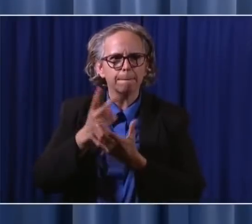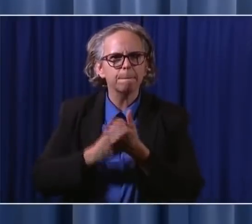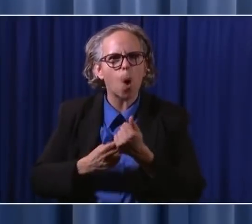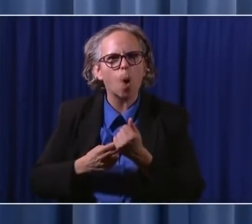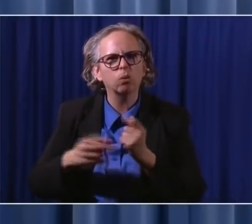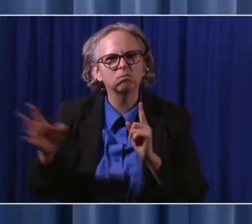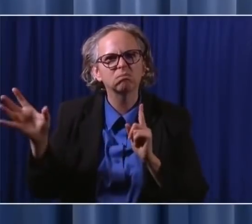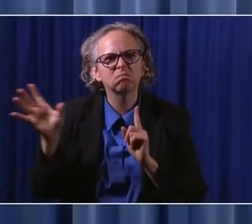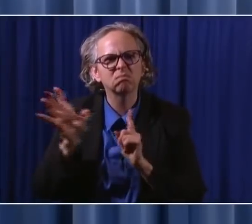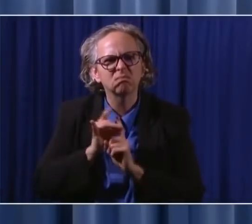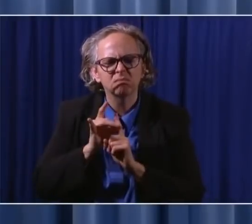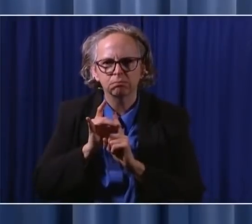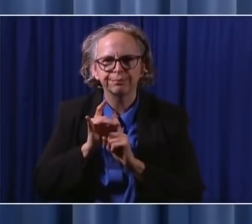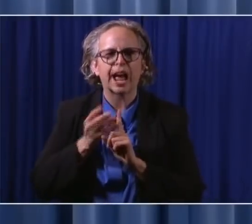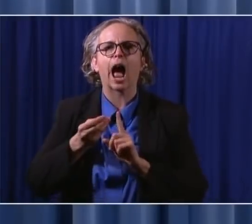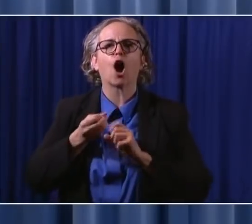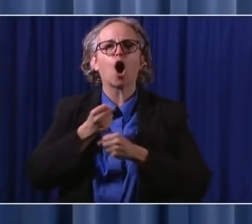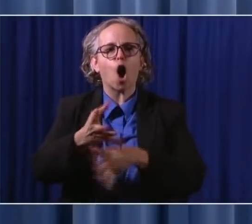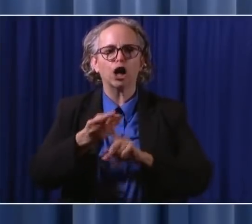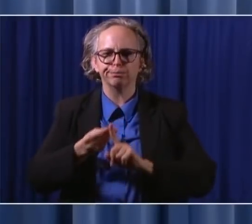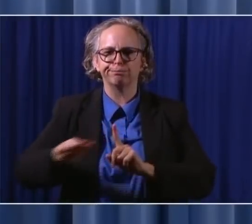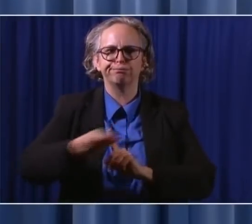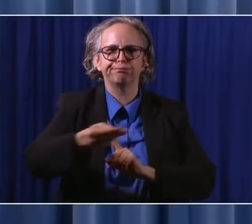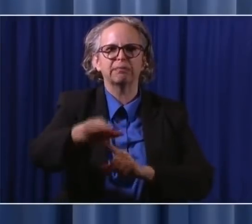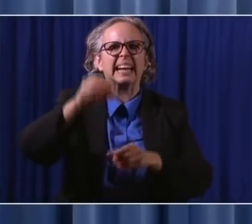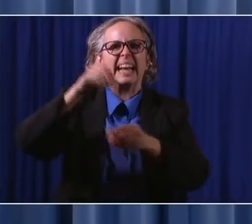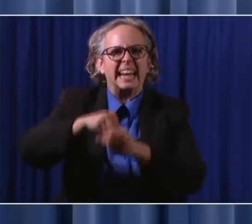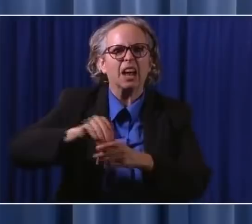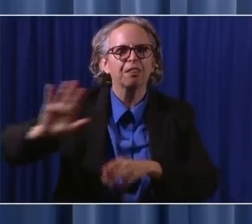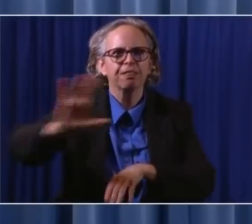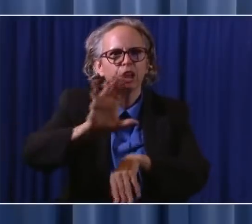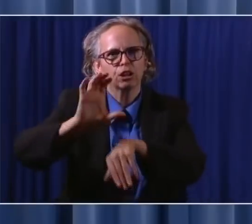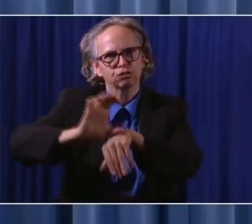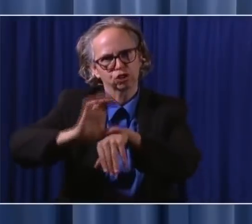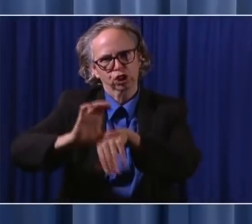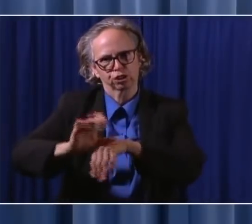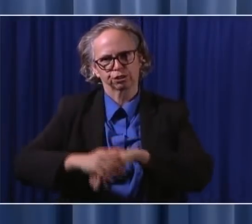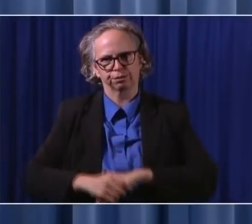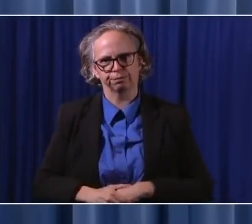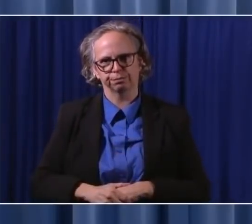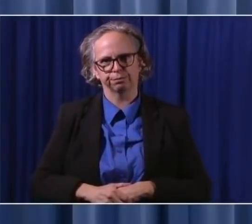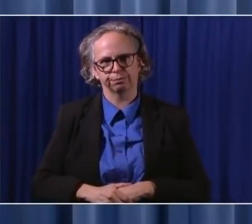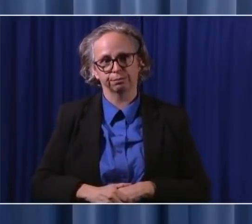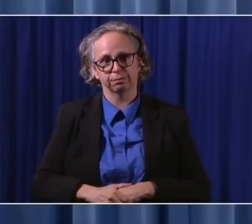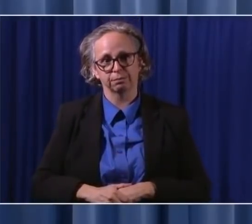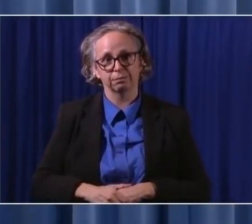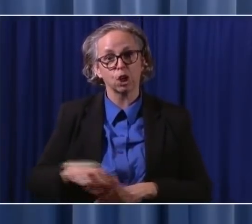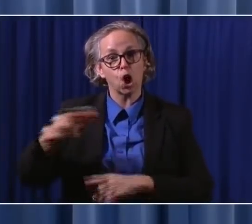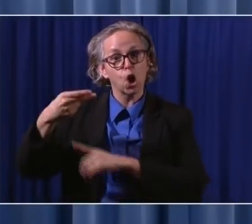ABOUT TRAGICALLY HOW A PASTOR AND HIS WIFE BOTH HEADED AND